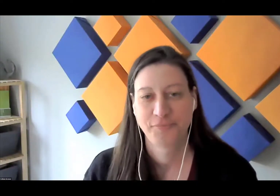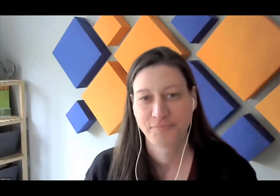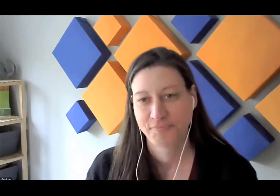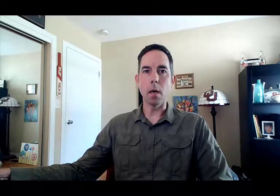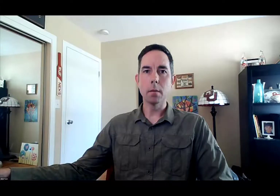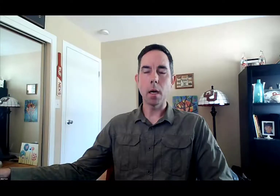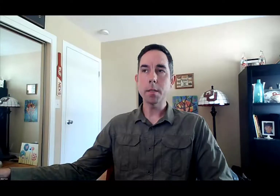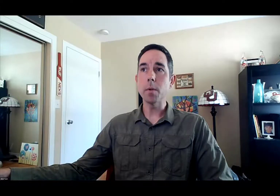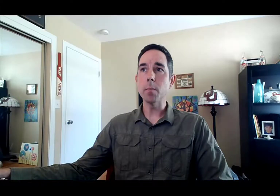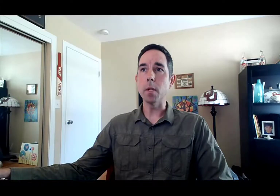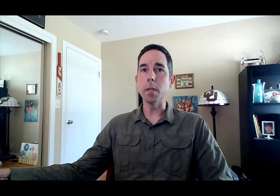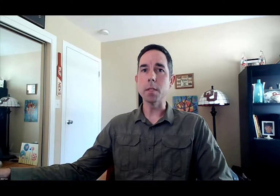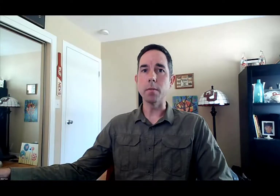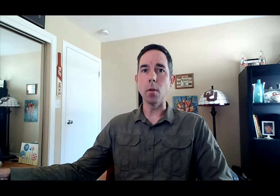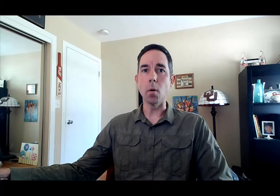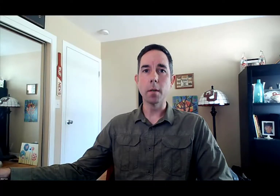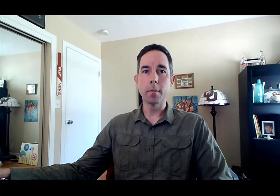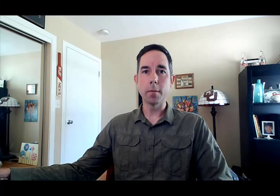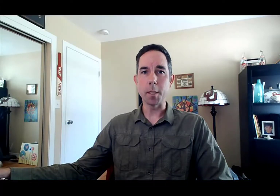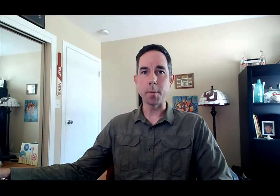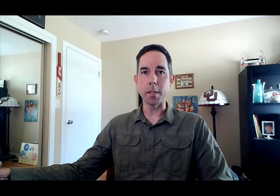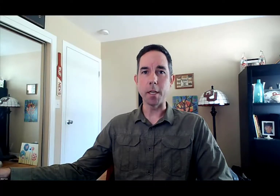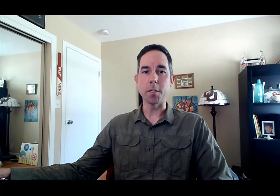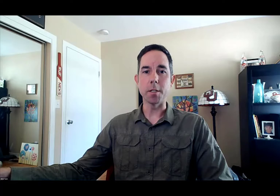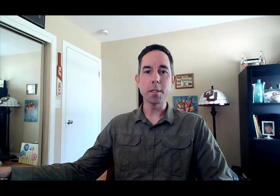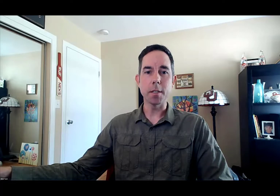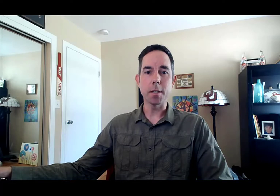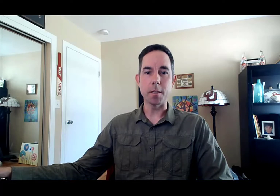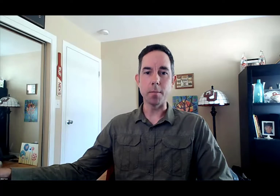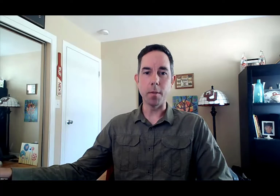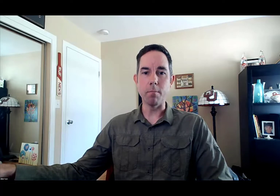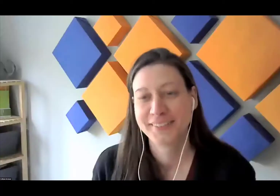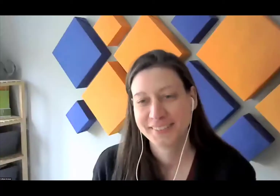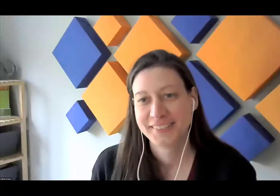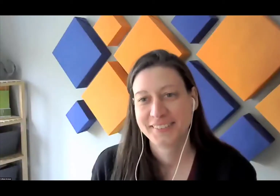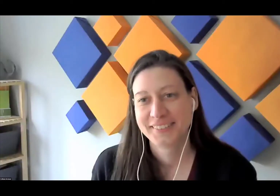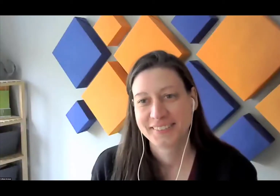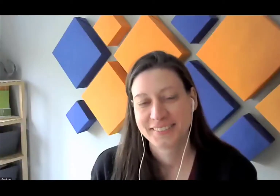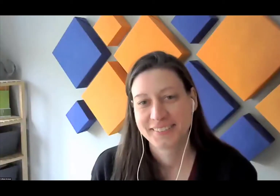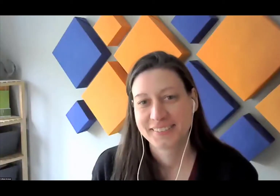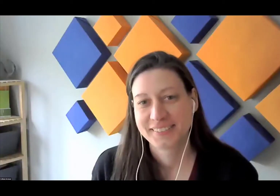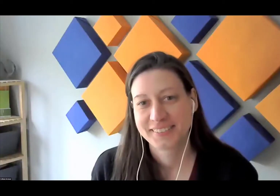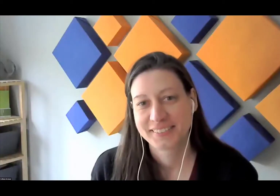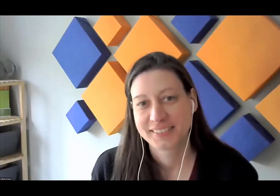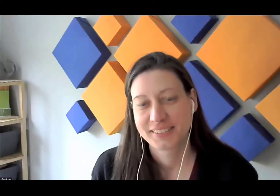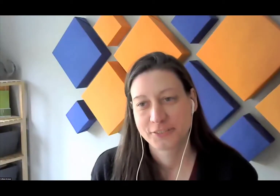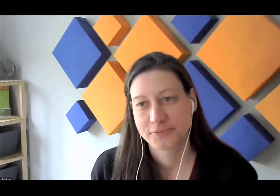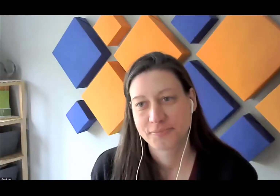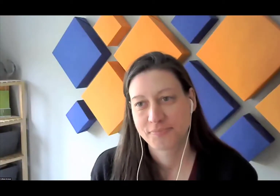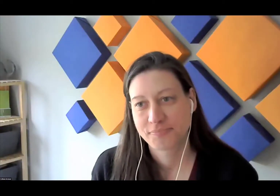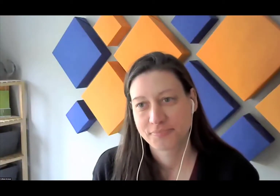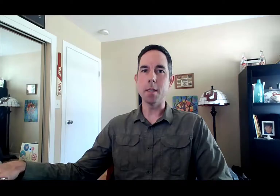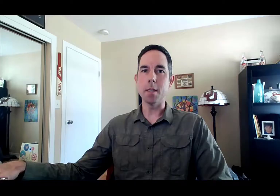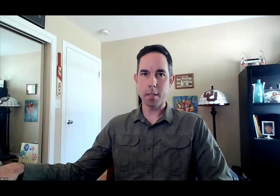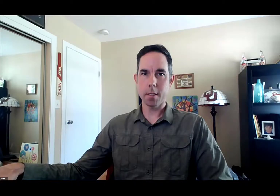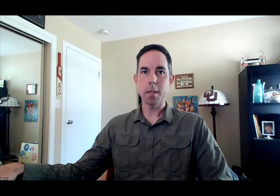Yeah, I tell people that it's the floor for expectations. It's the minimum that you need to do. Is this.